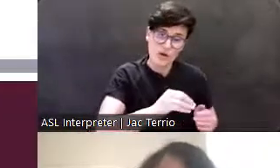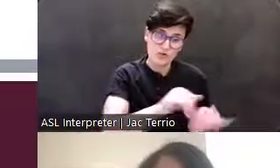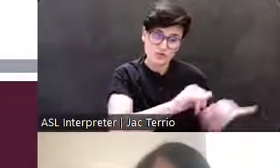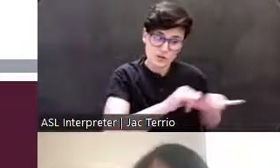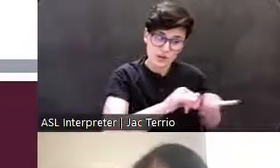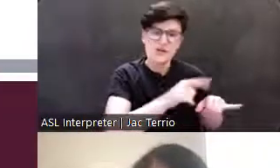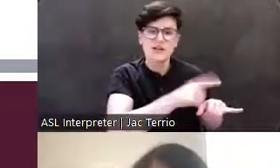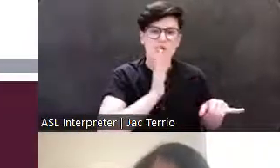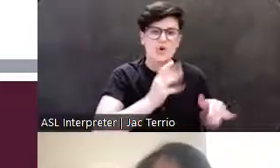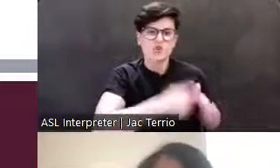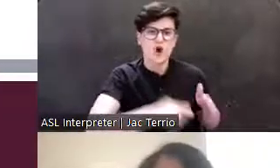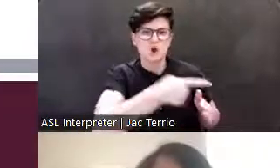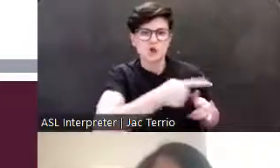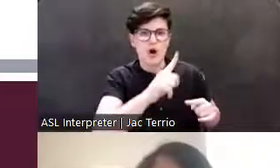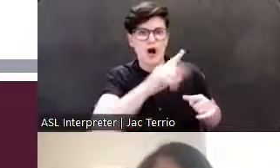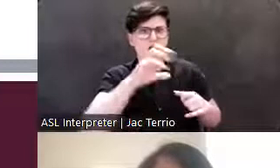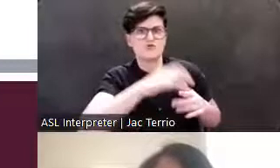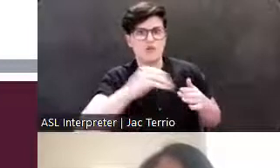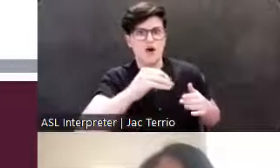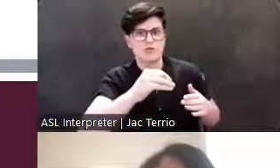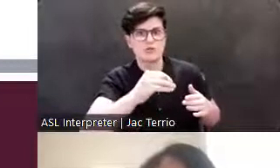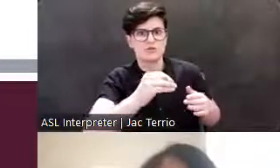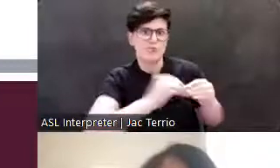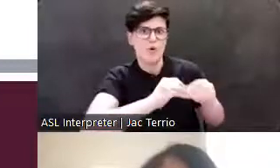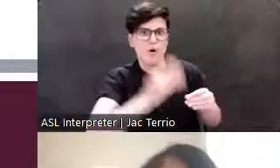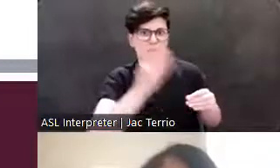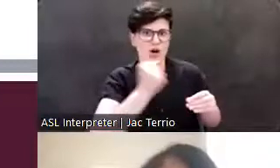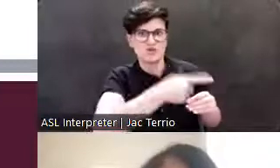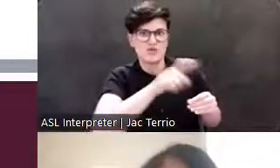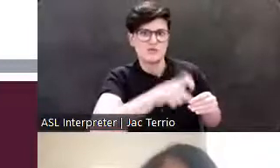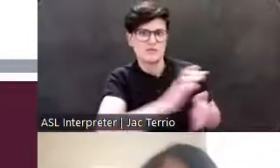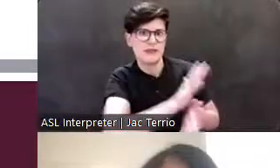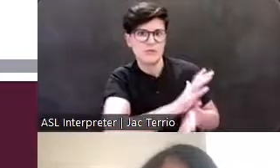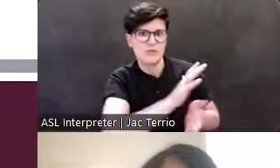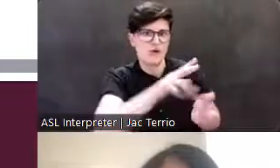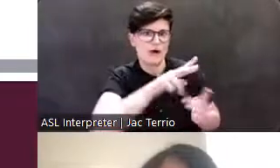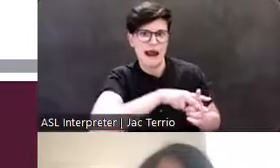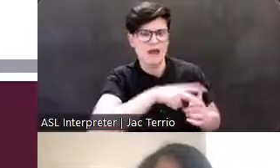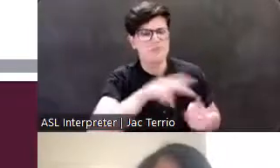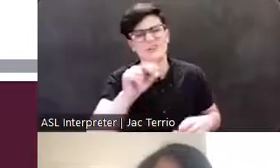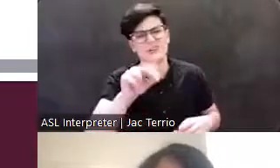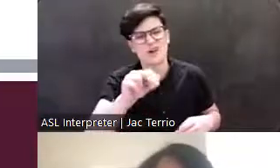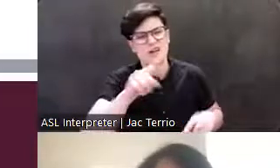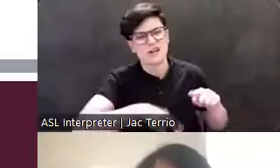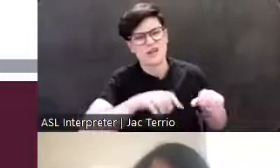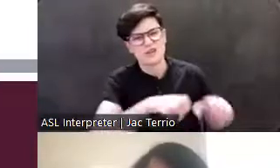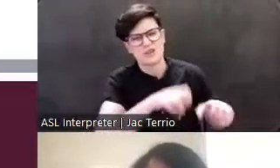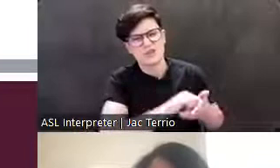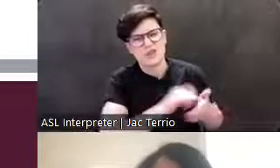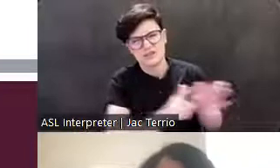They cannot do that. Also a person can ask for a reasonable accommodation at any time.